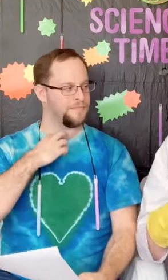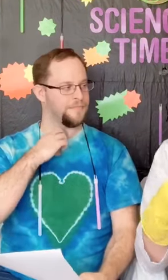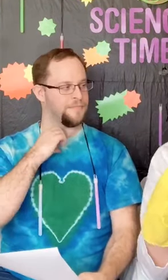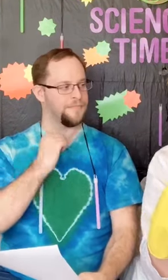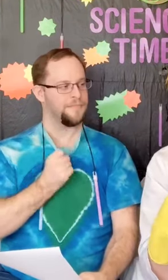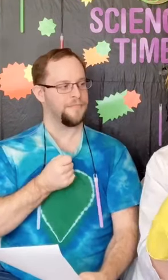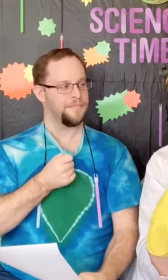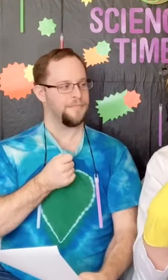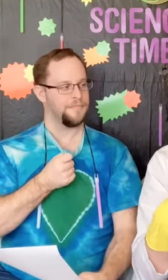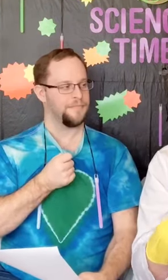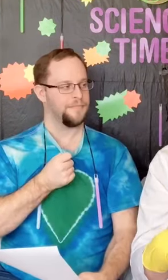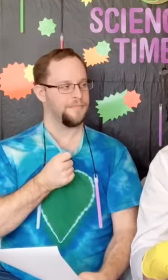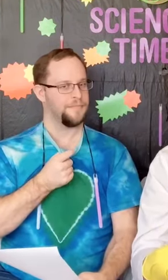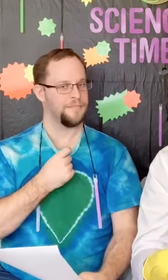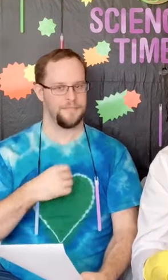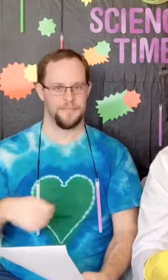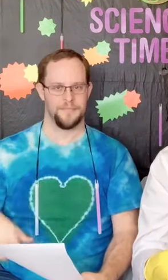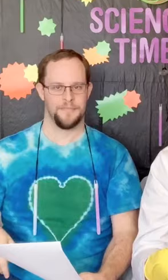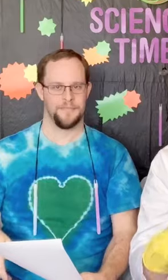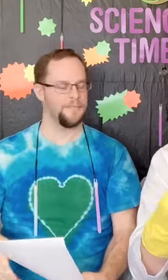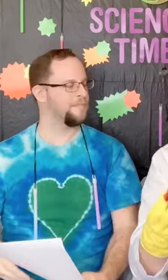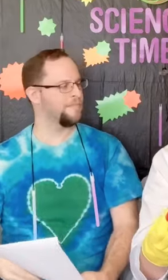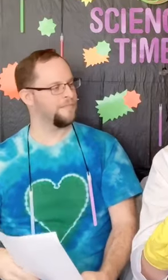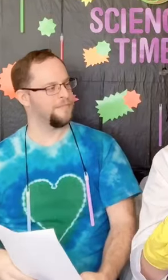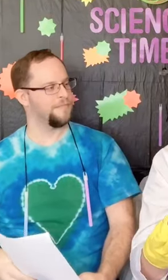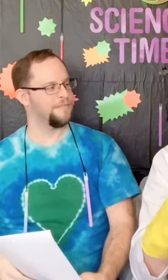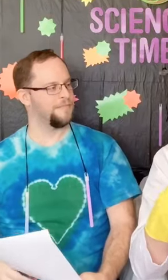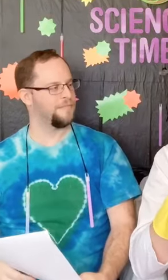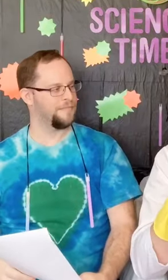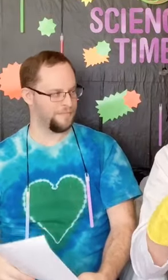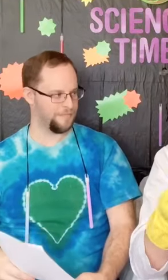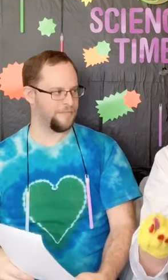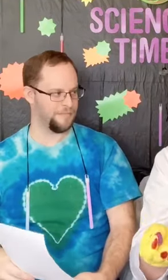So in the song, I play a germ. So you have to watch, listen to the song,